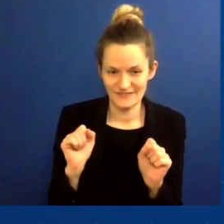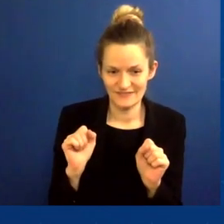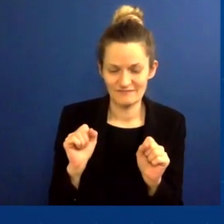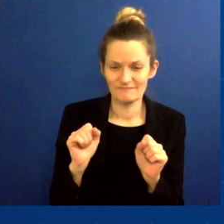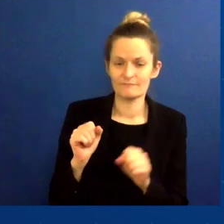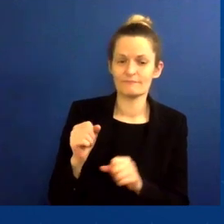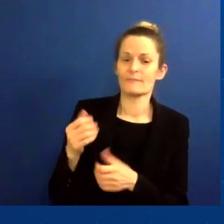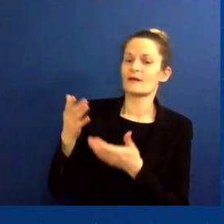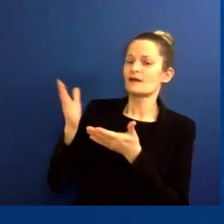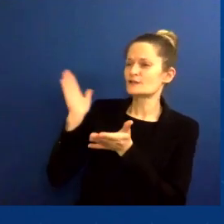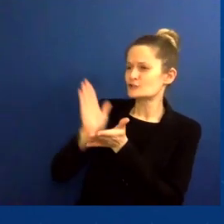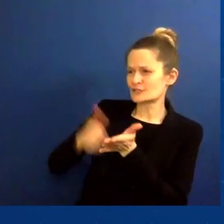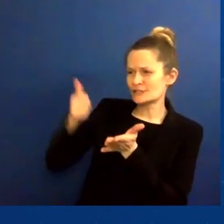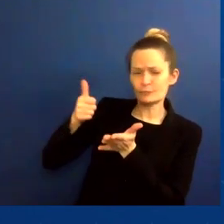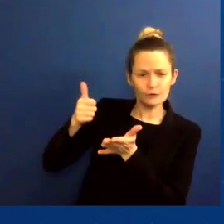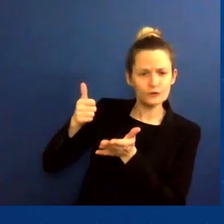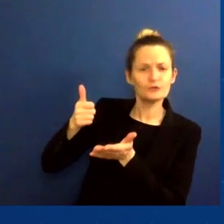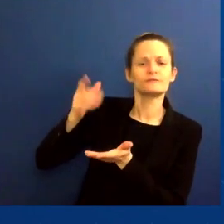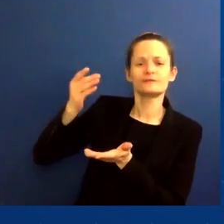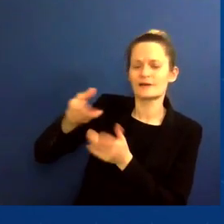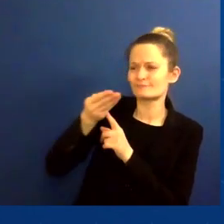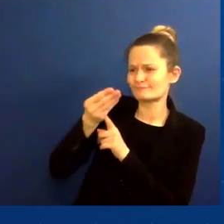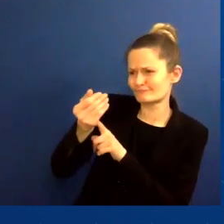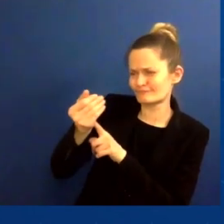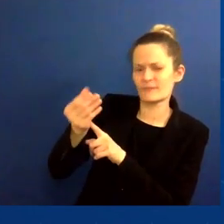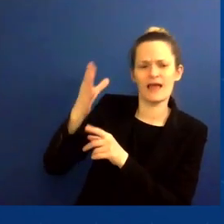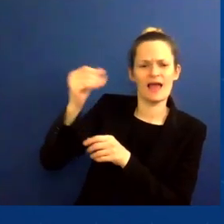and get the job done right and on time.